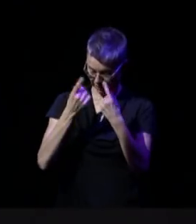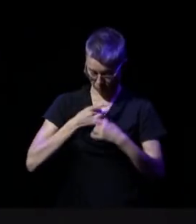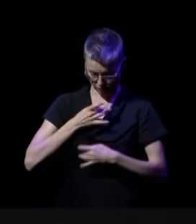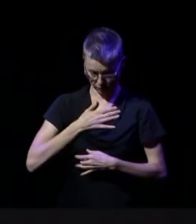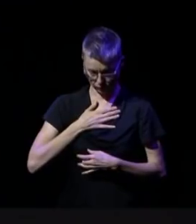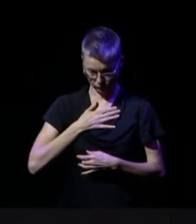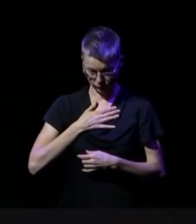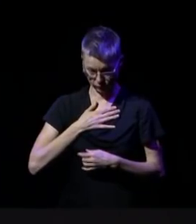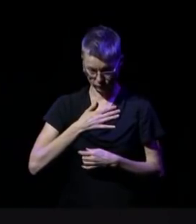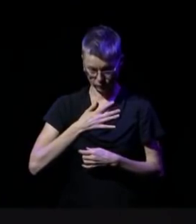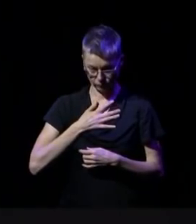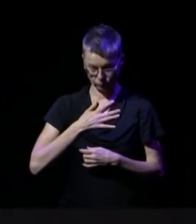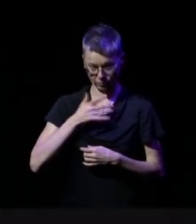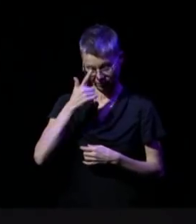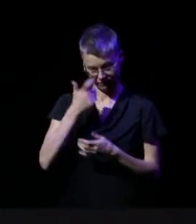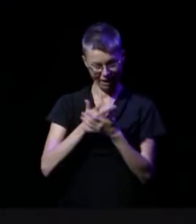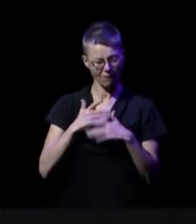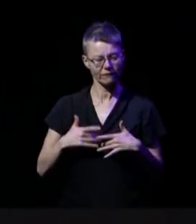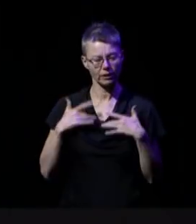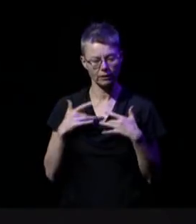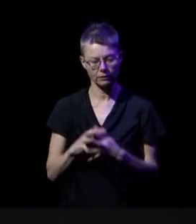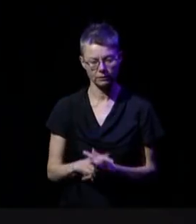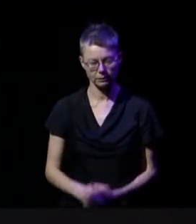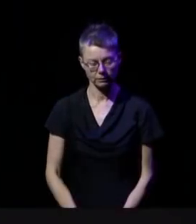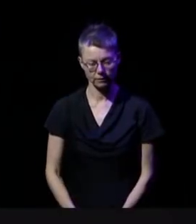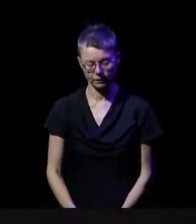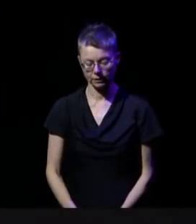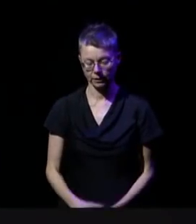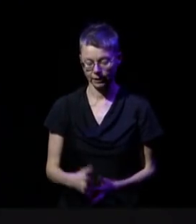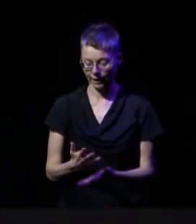from this basis of how we feel and how we come